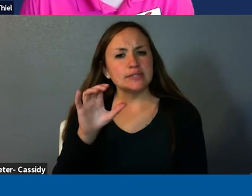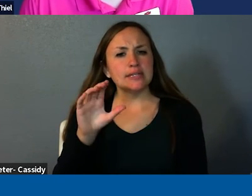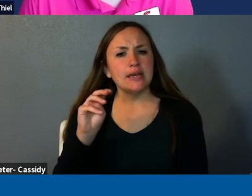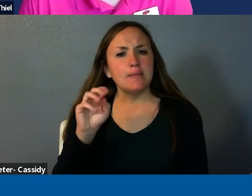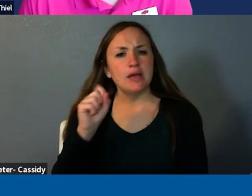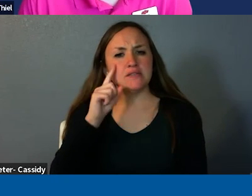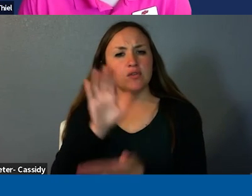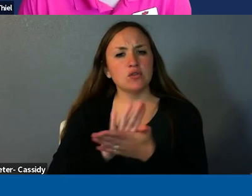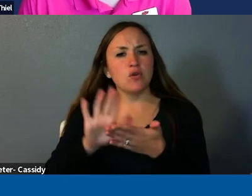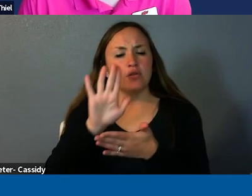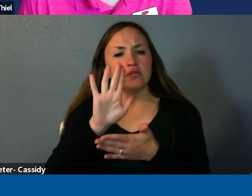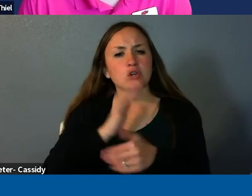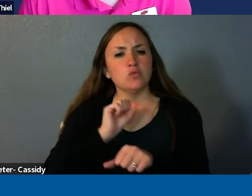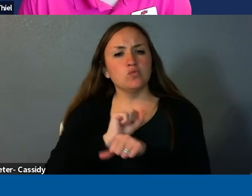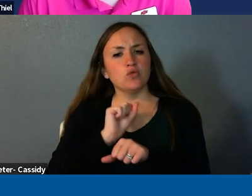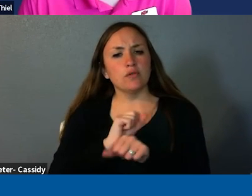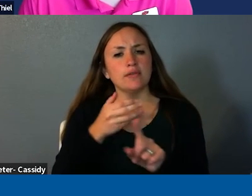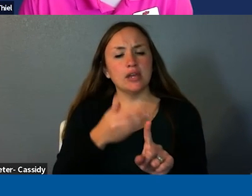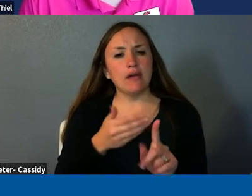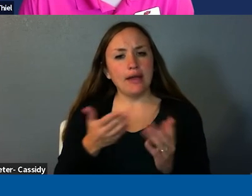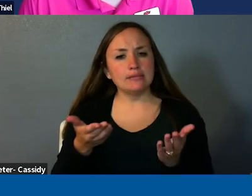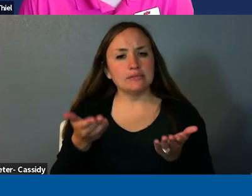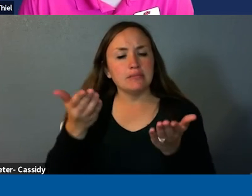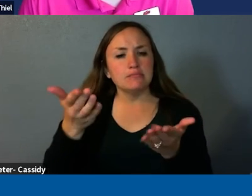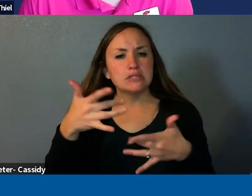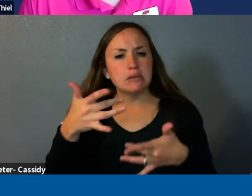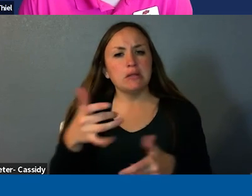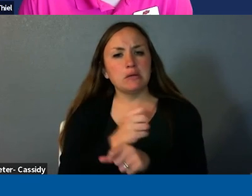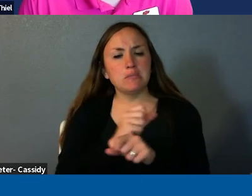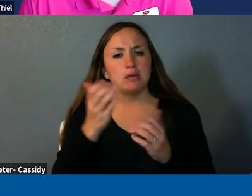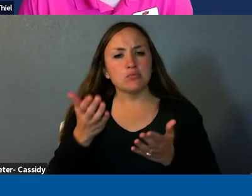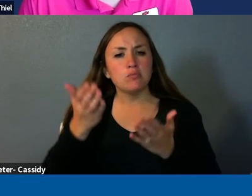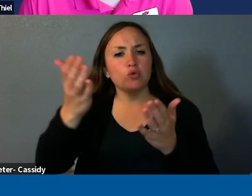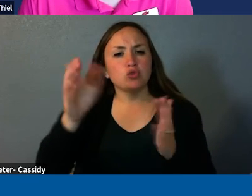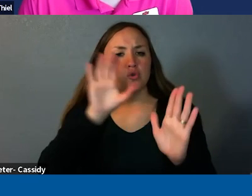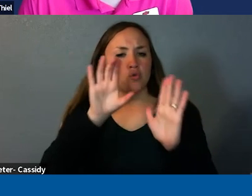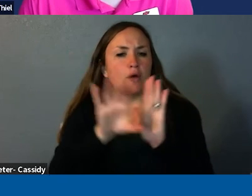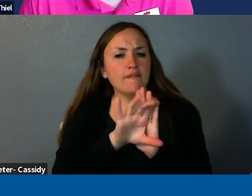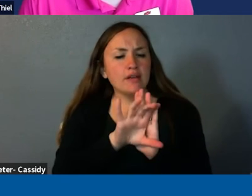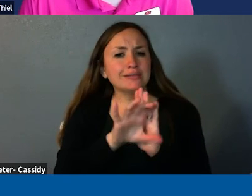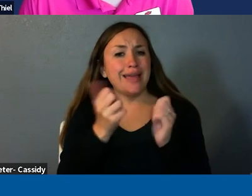I generally create promotional graphics. I'm looking for any tips to design them to be accessible.